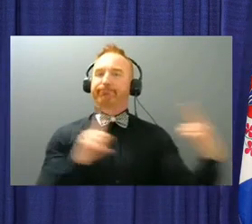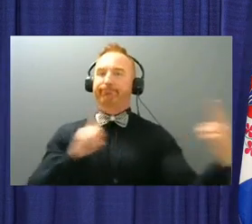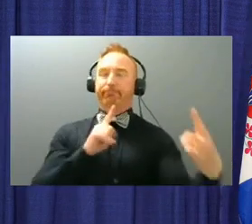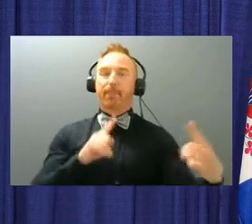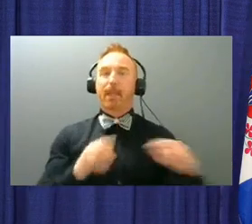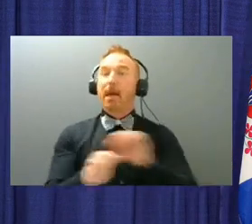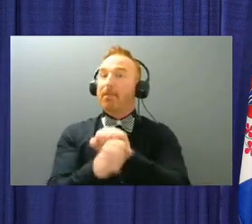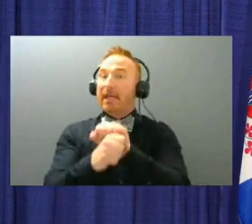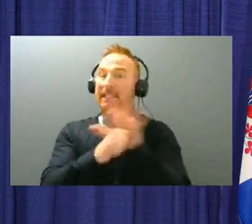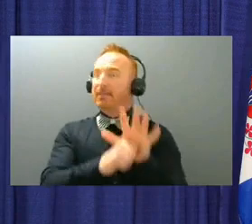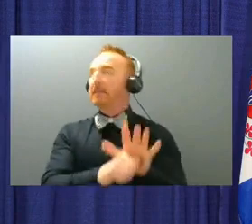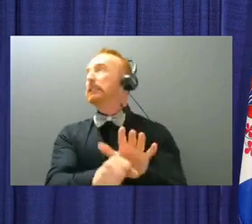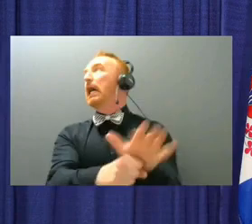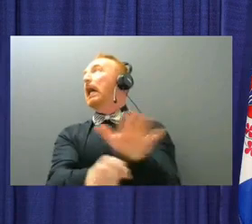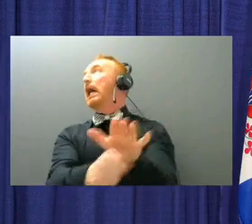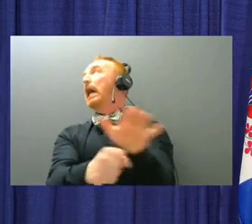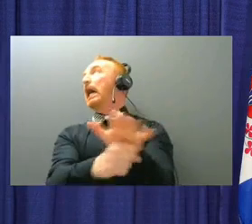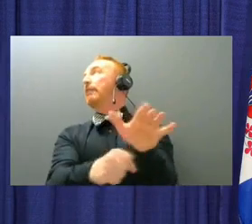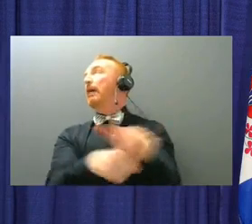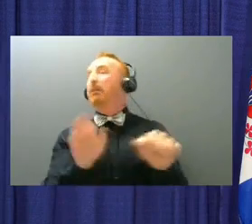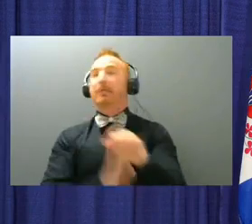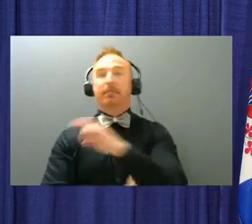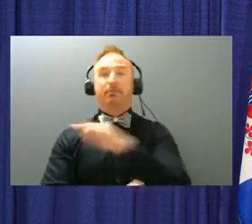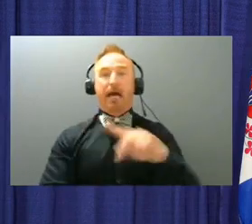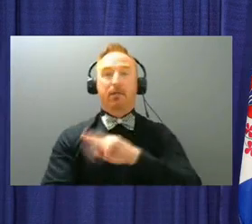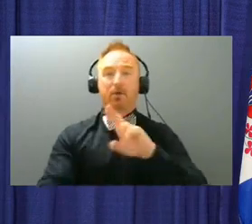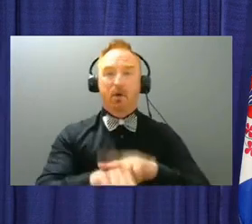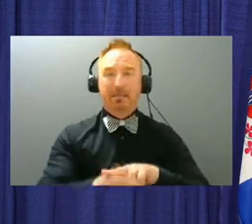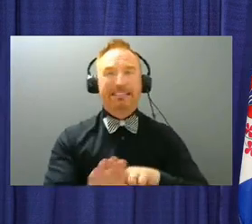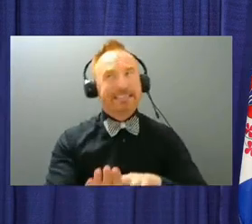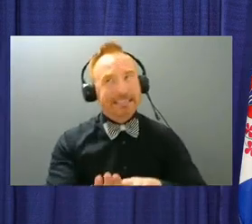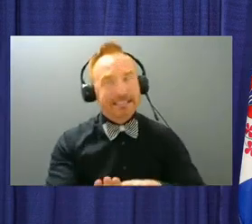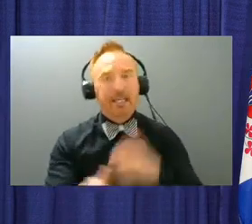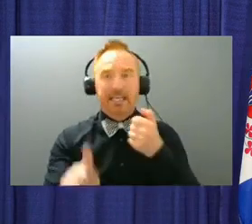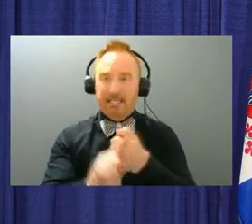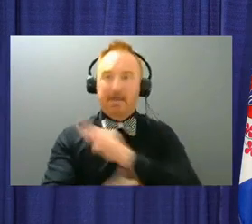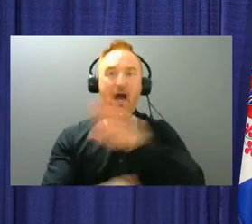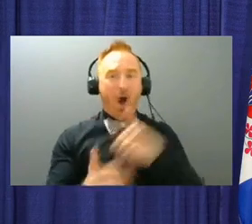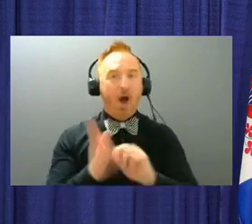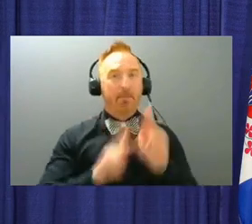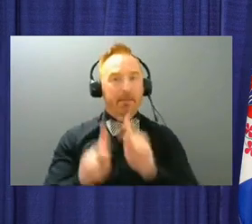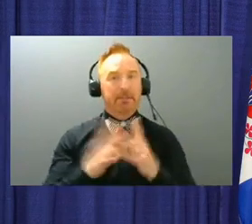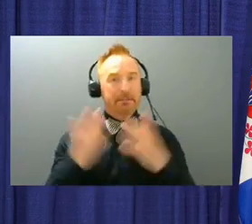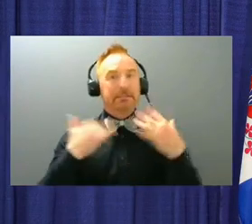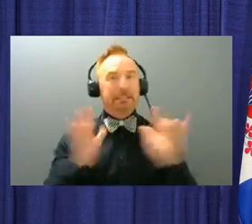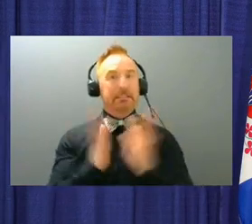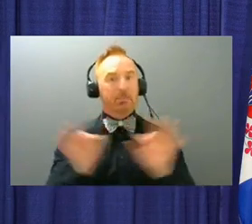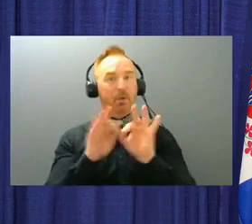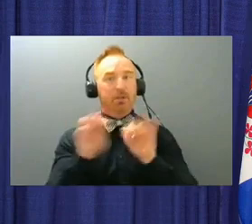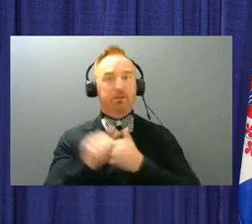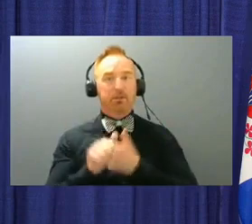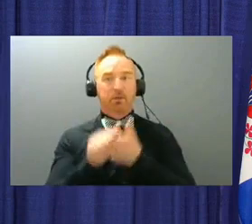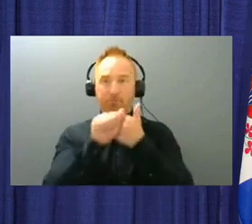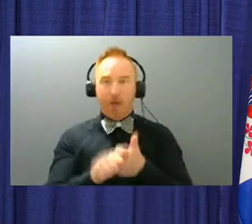affect us all, but we must continue to counteract the risk of COVID with practised, sensible measures.